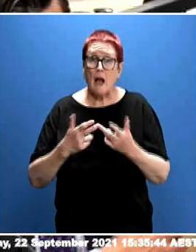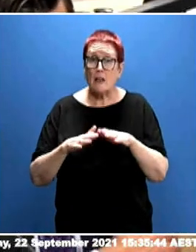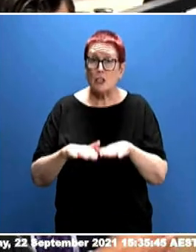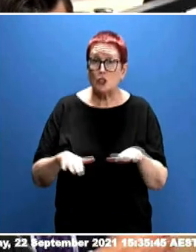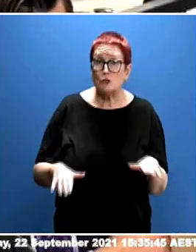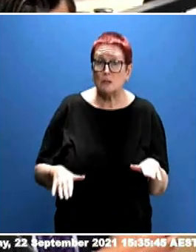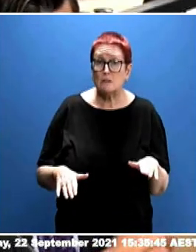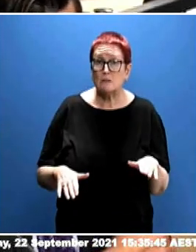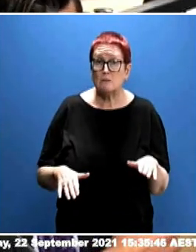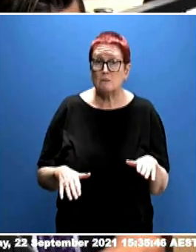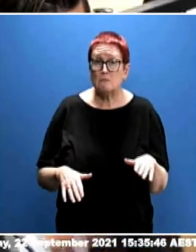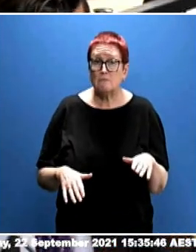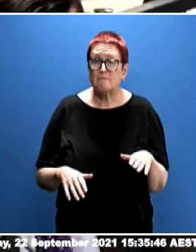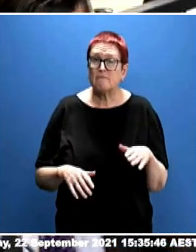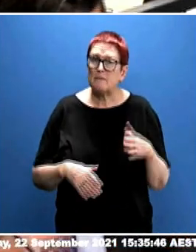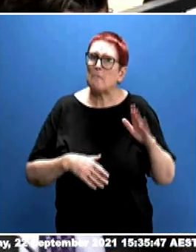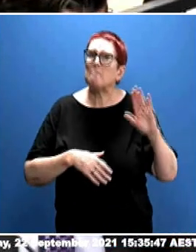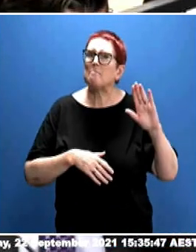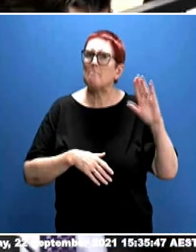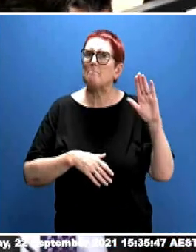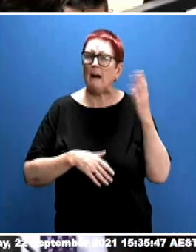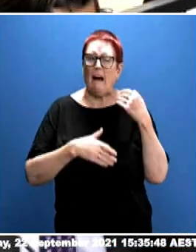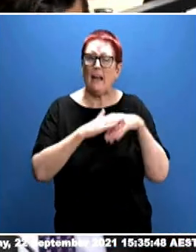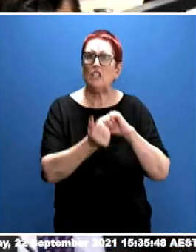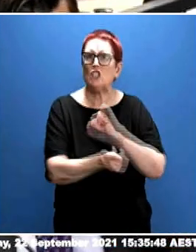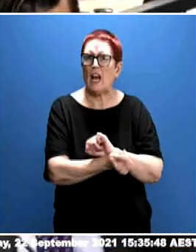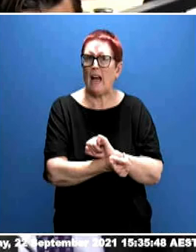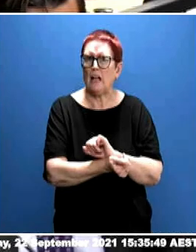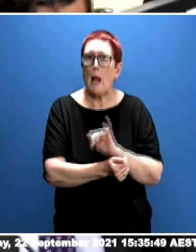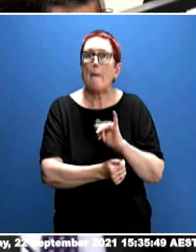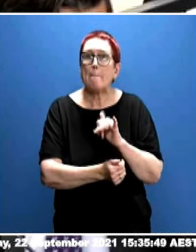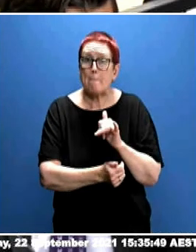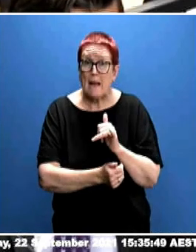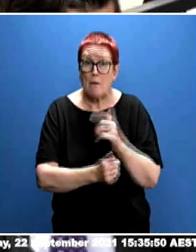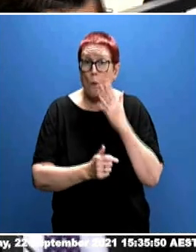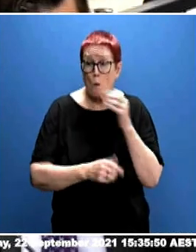have got detention in their life history but they may not have come direct from detention.